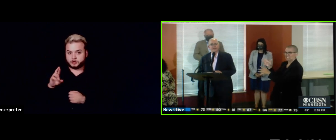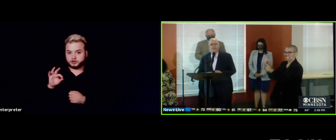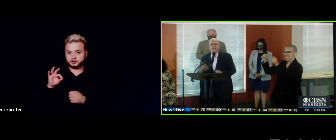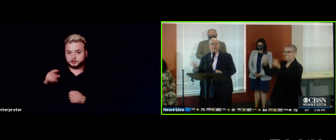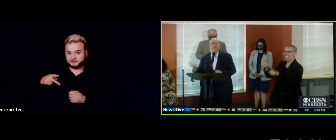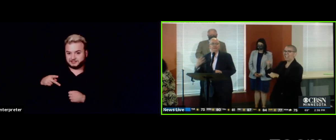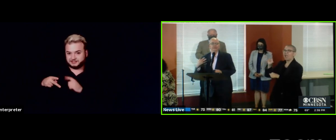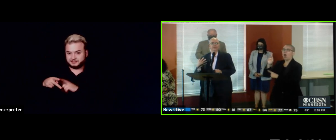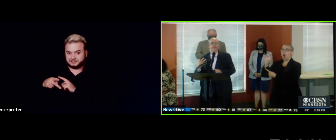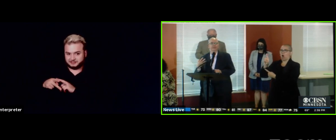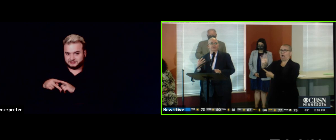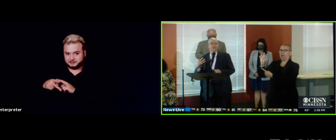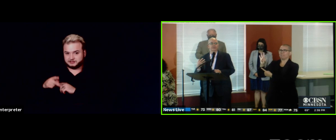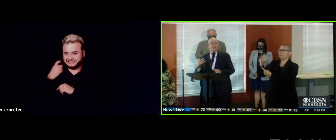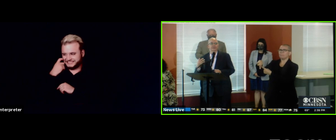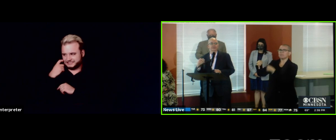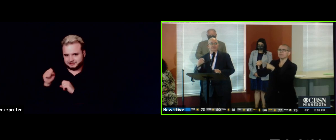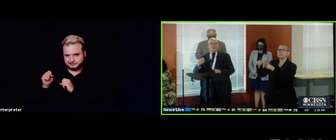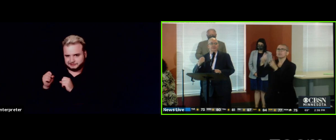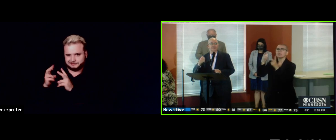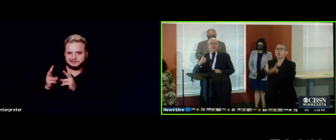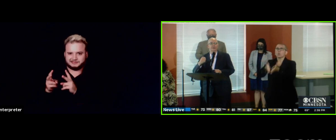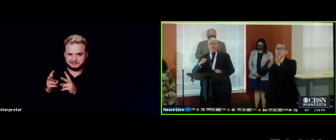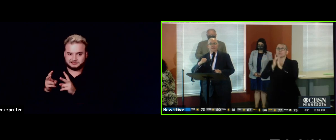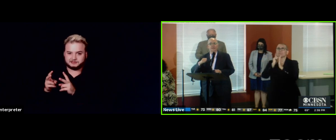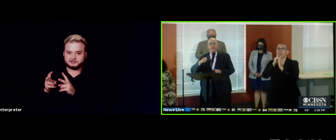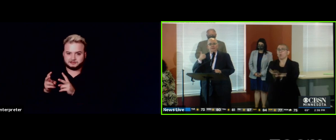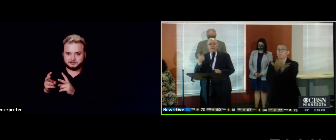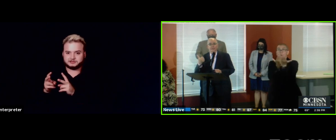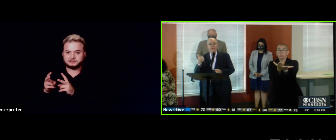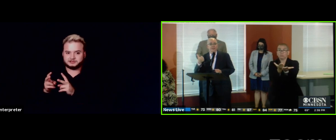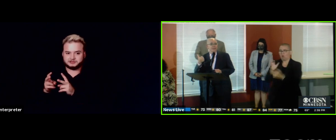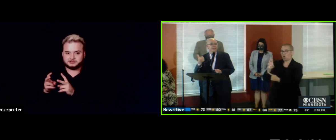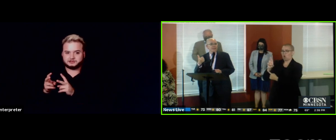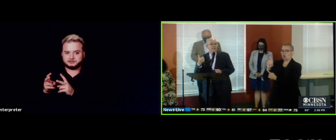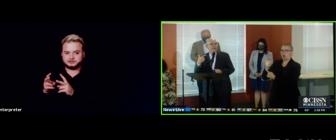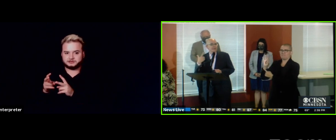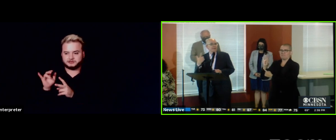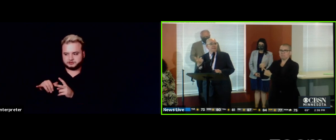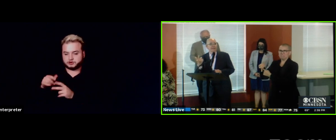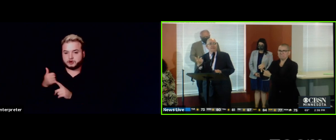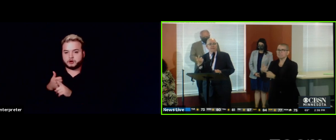is really hearing communities to describe both their need and their capacity to get